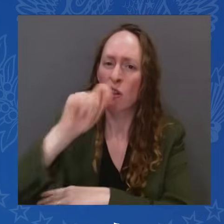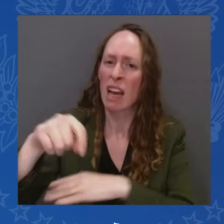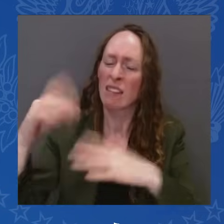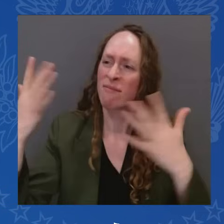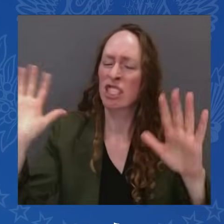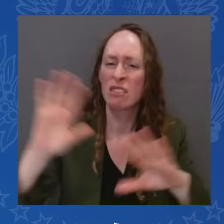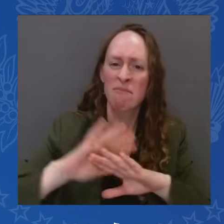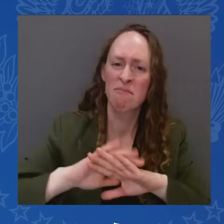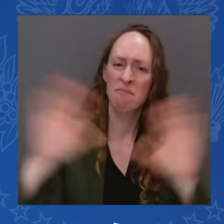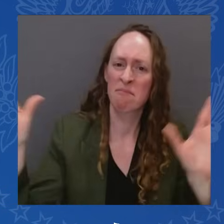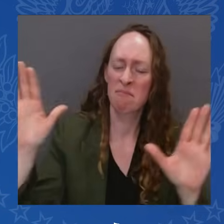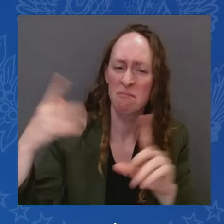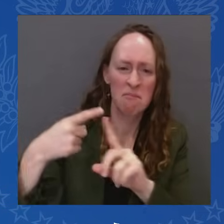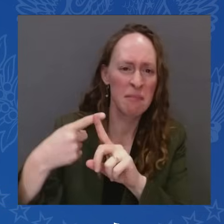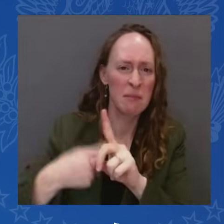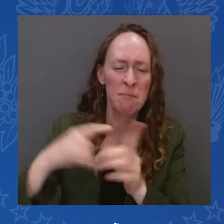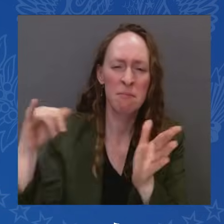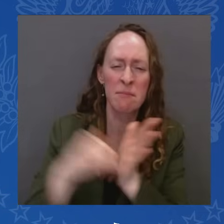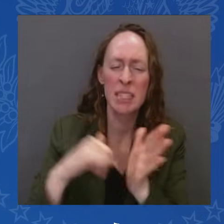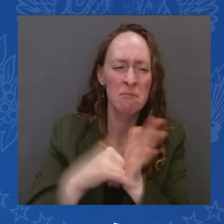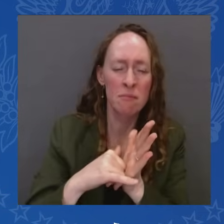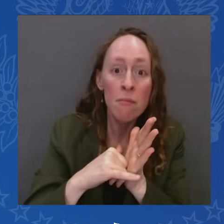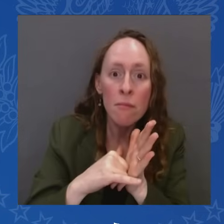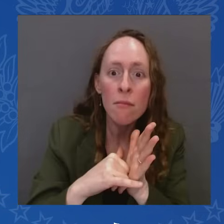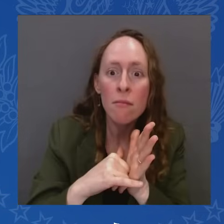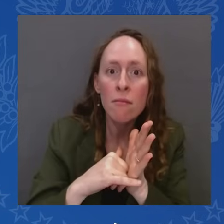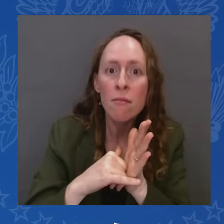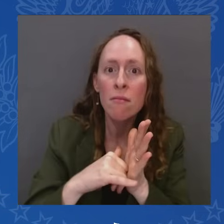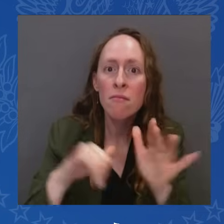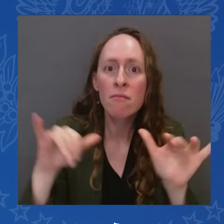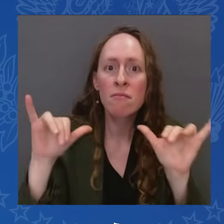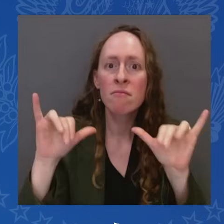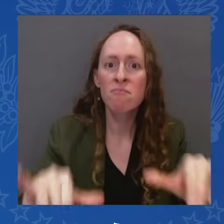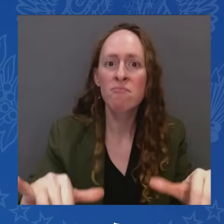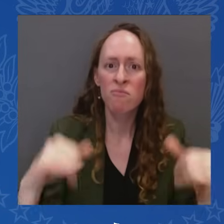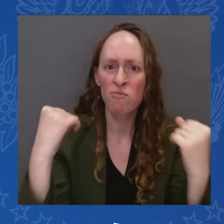and for Ukraine to be standing strong and free is an enormous victory already.